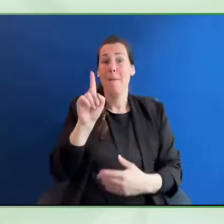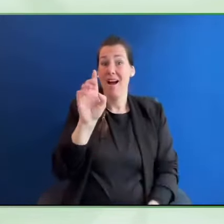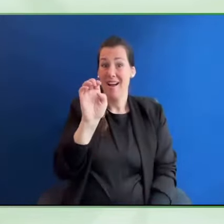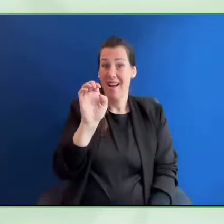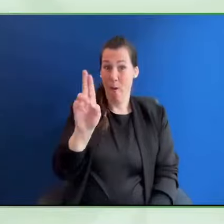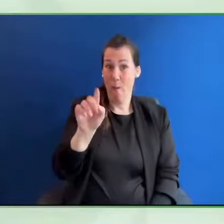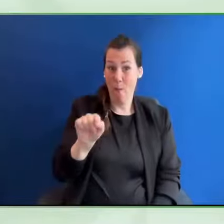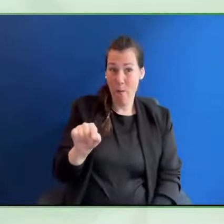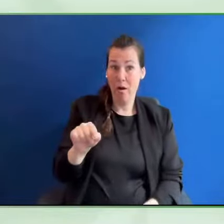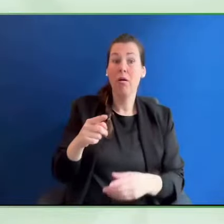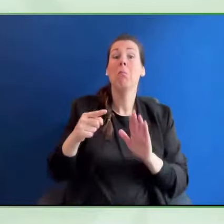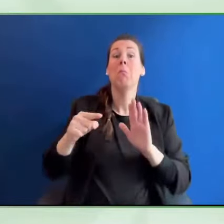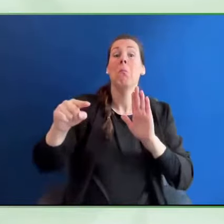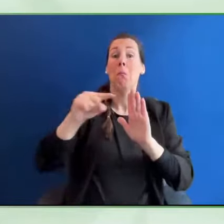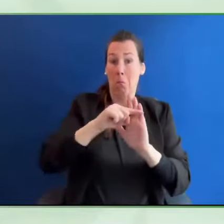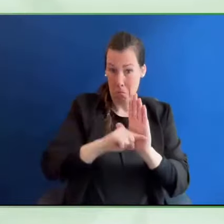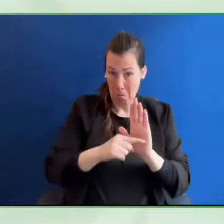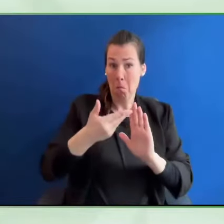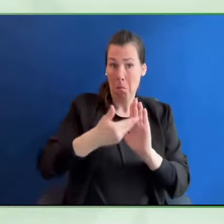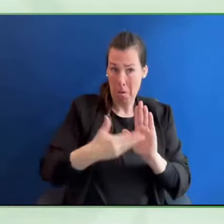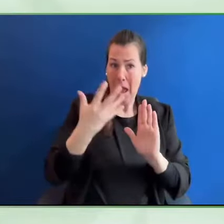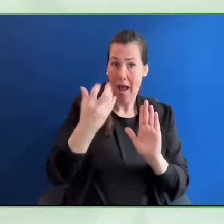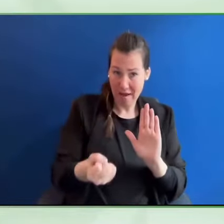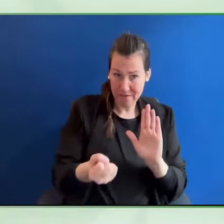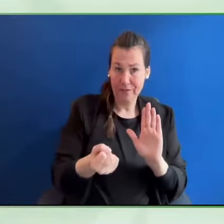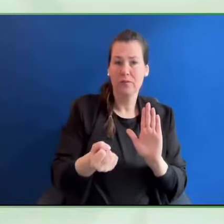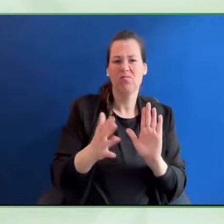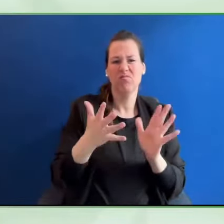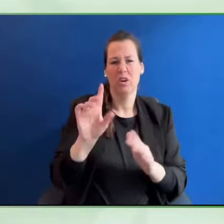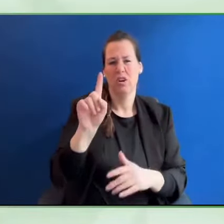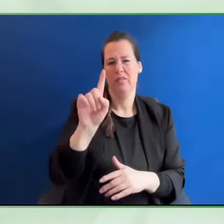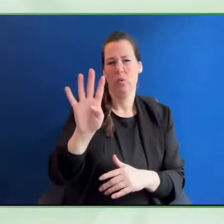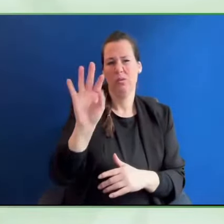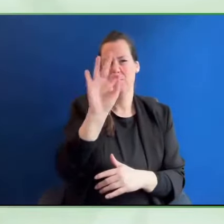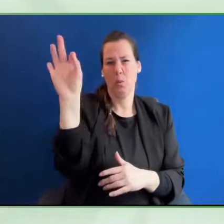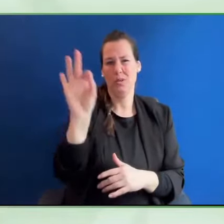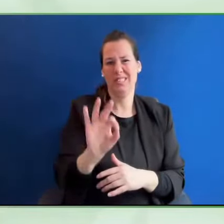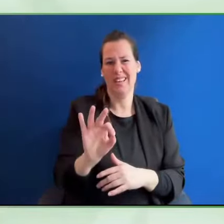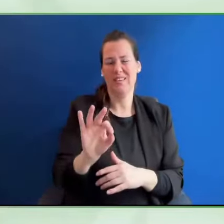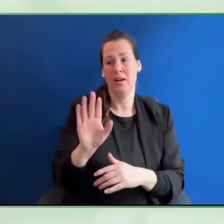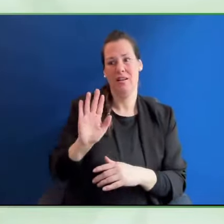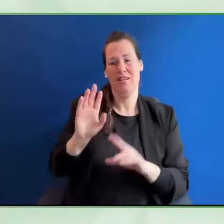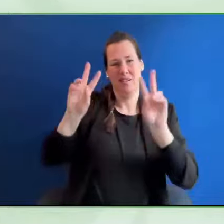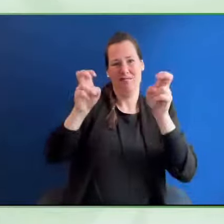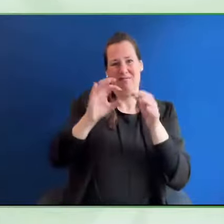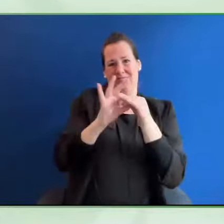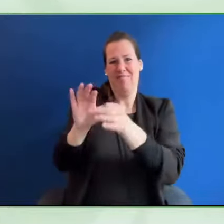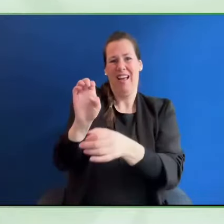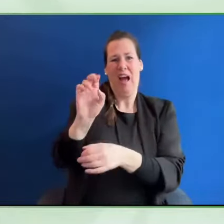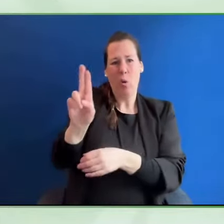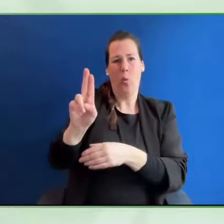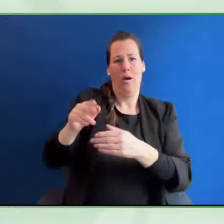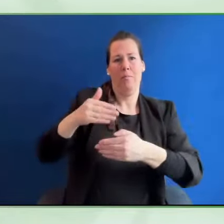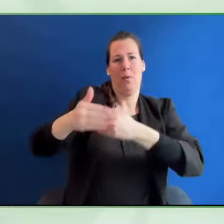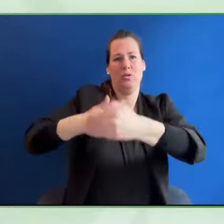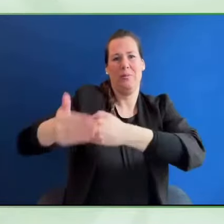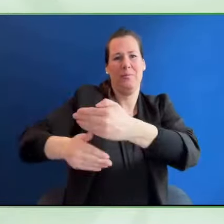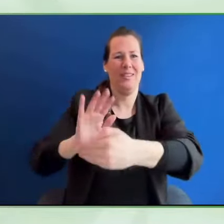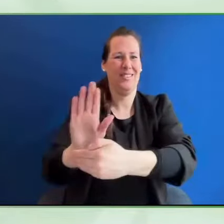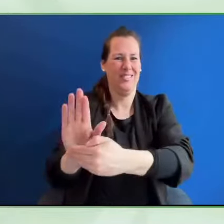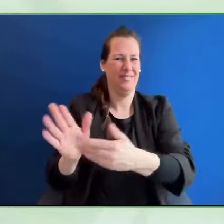We see fear in using potential EU legislation for the swap we are trying to say is, be brave,